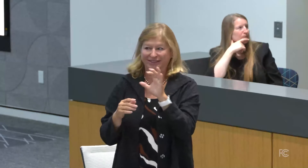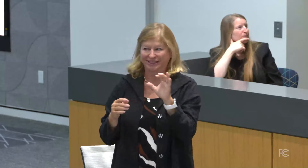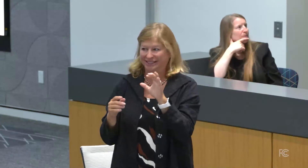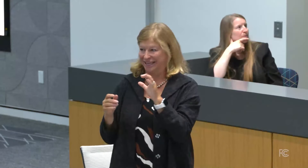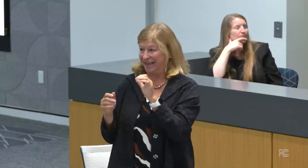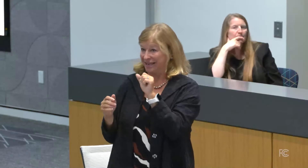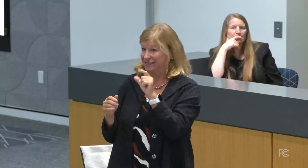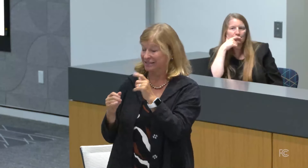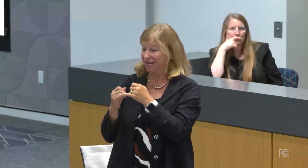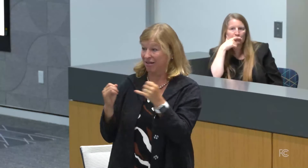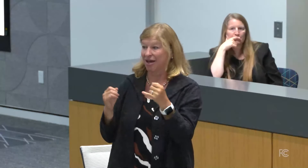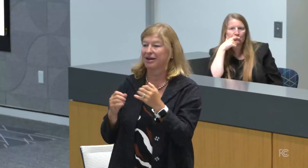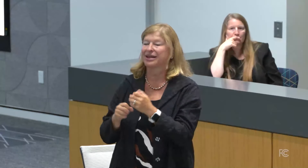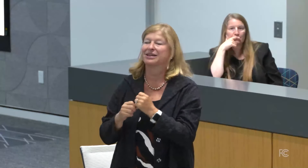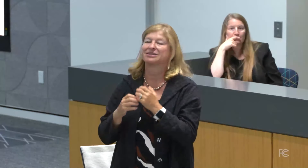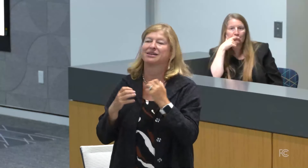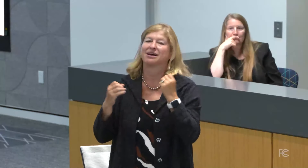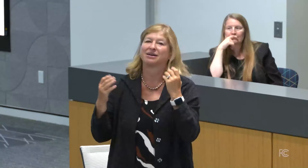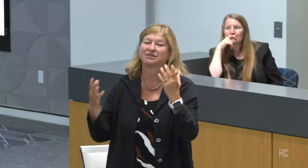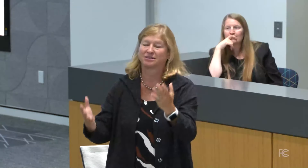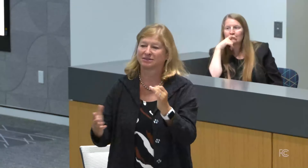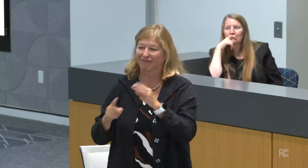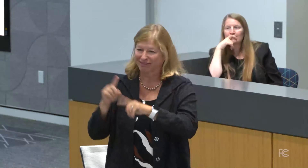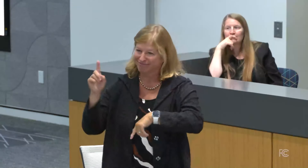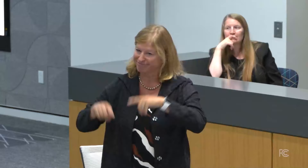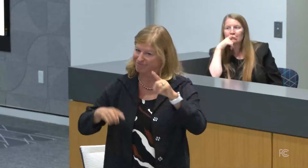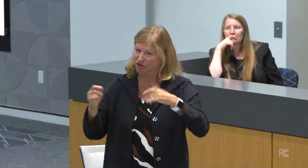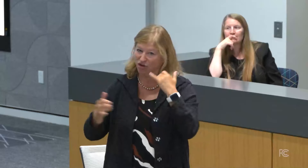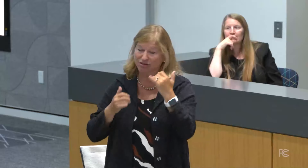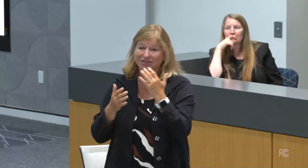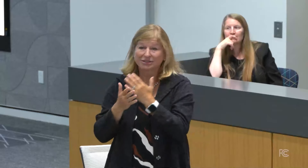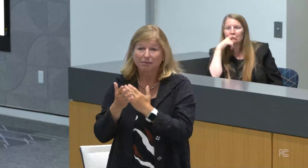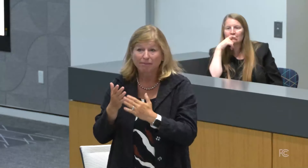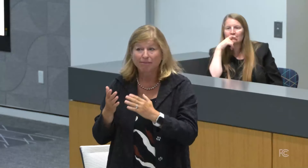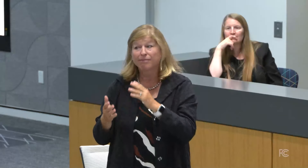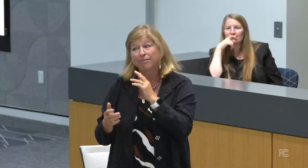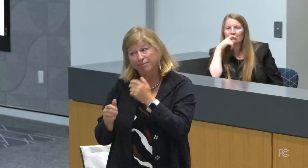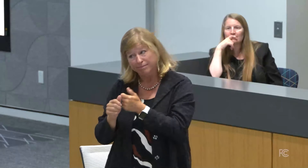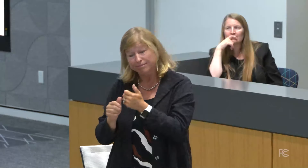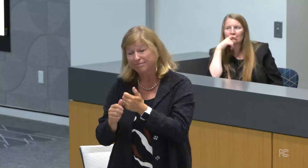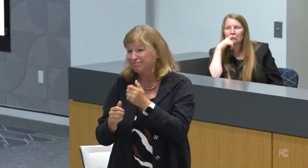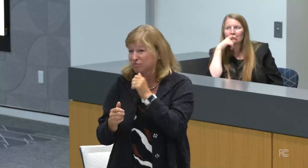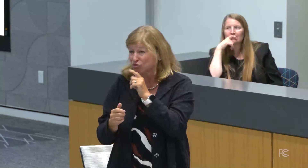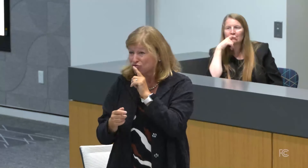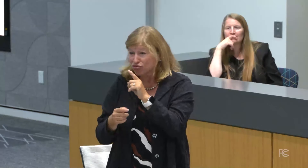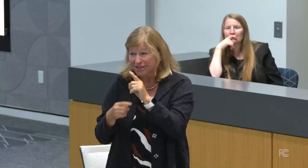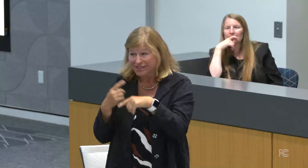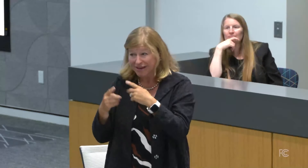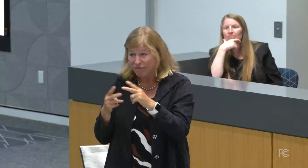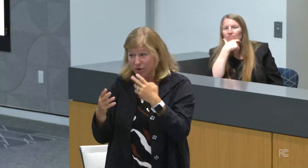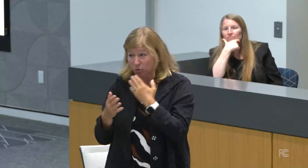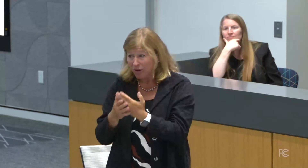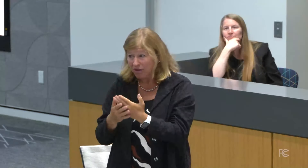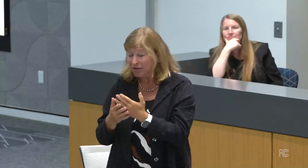EFFECTIVE COMMUNICATION, IT'S VERY IMPORTANT. SUZY HERE, I DID WANT TO ADD